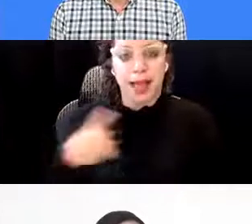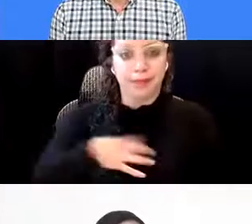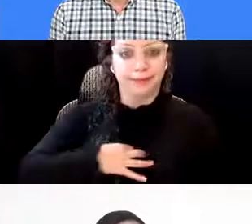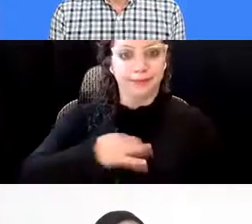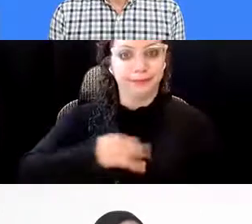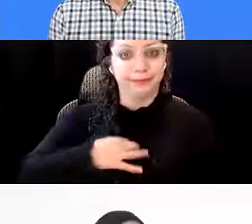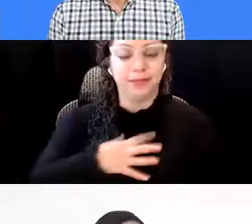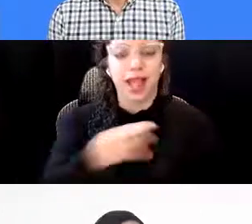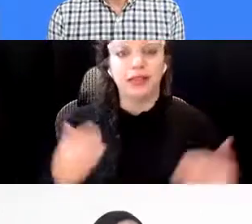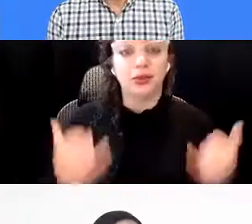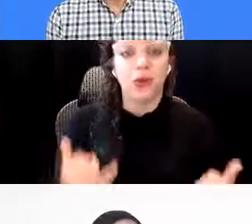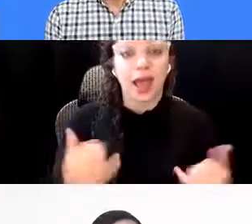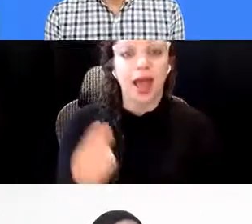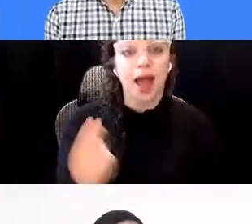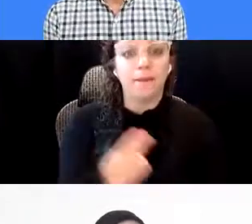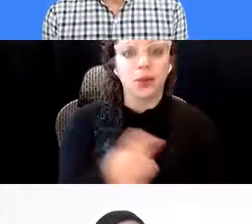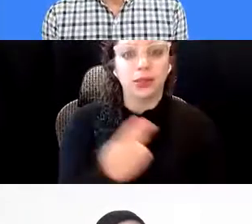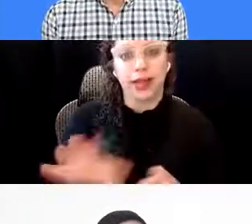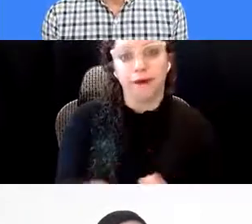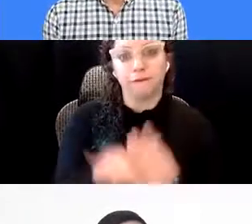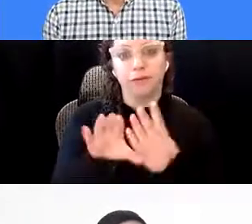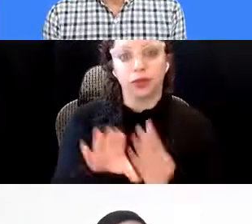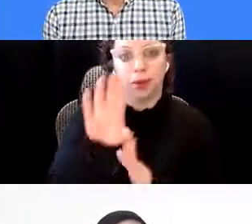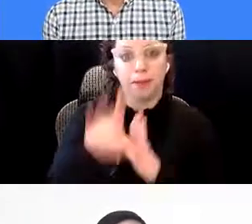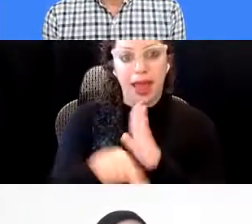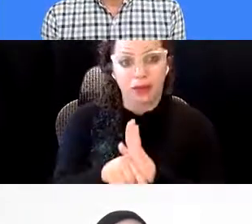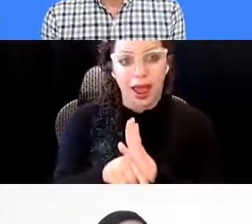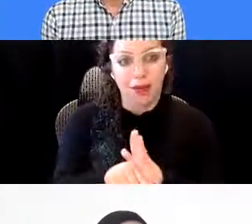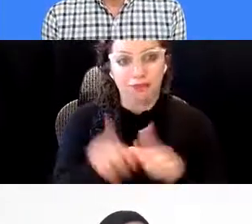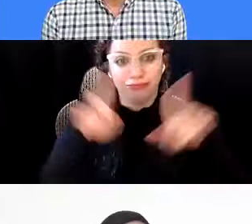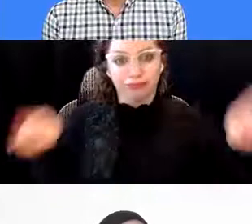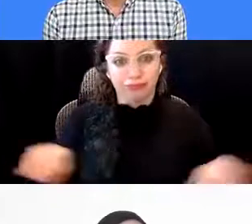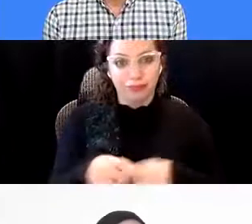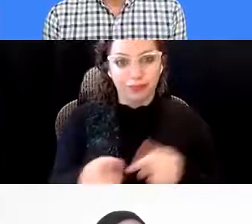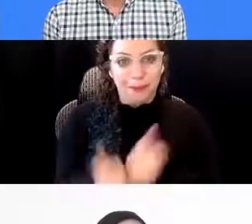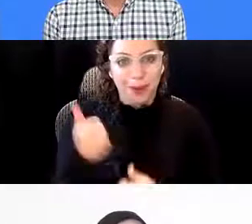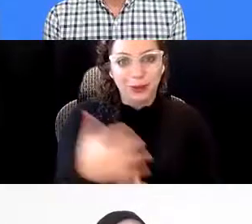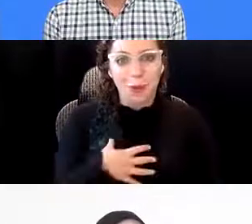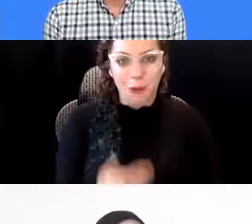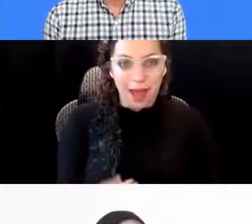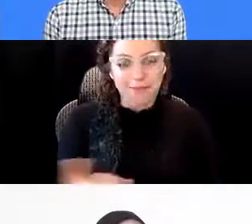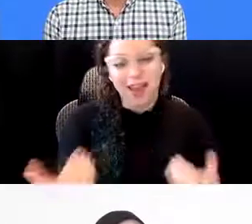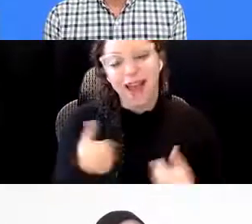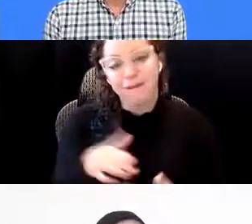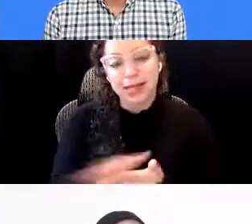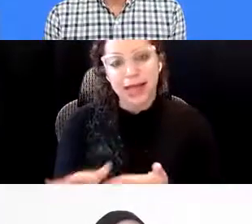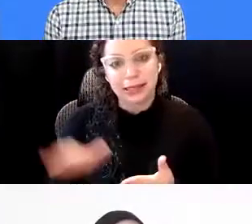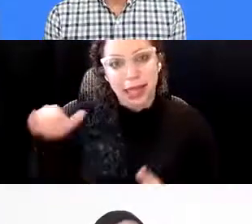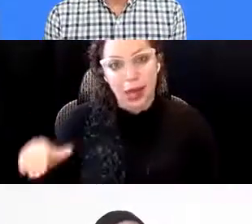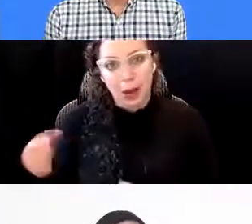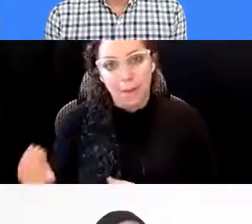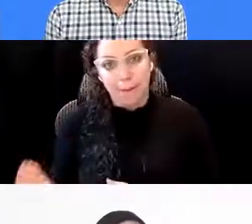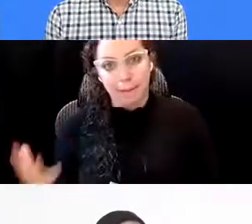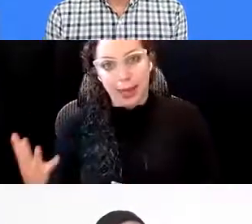Today I'm using a virtual background which is mostly white but I have a nice little plant behind my right shoulder.